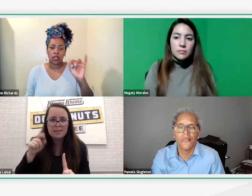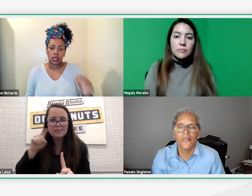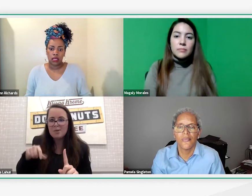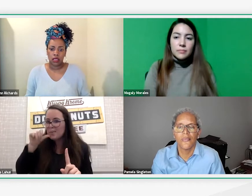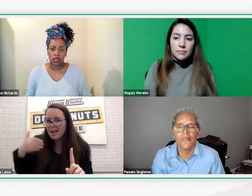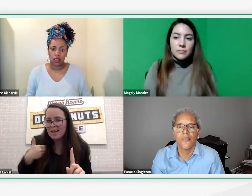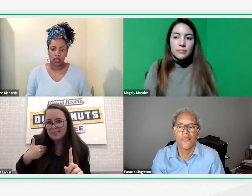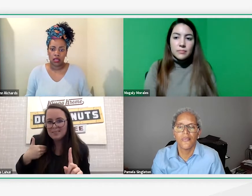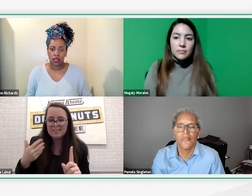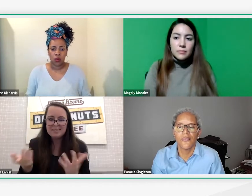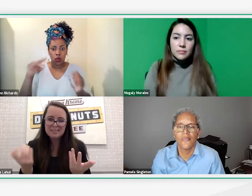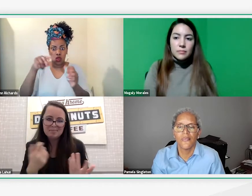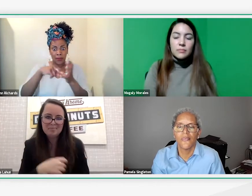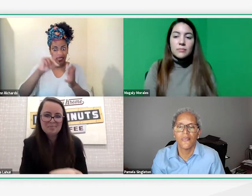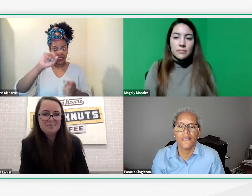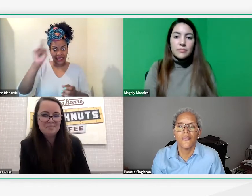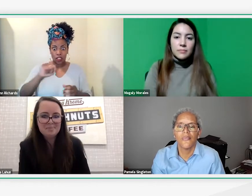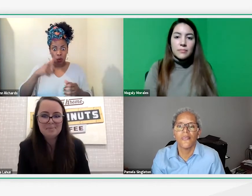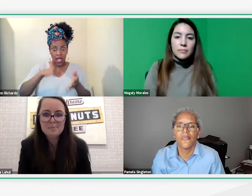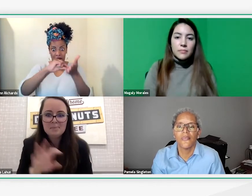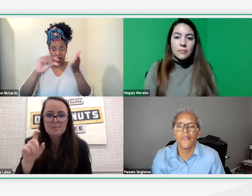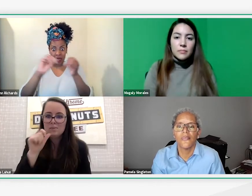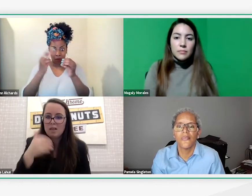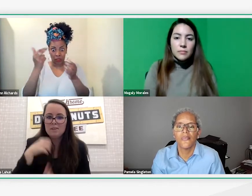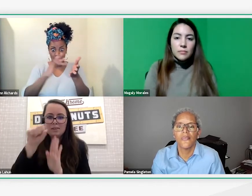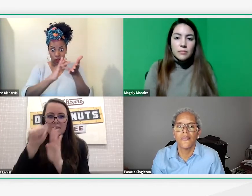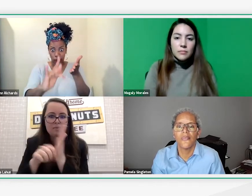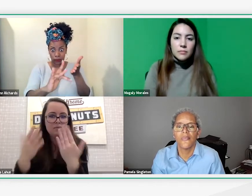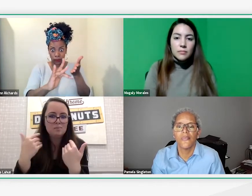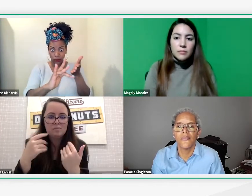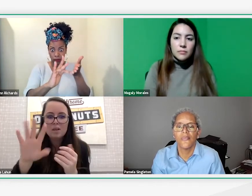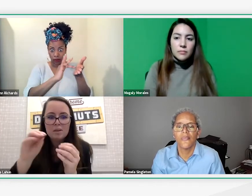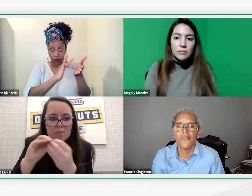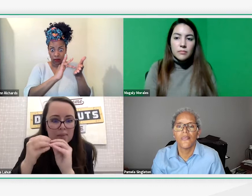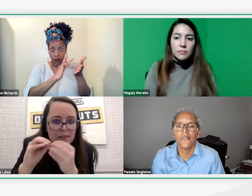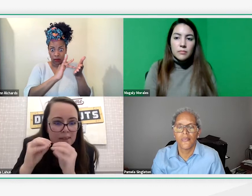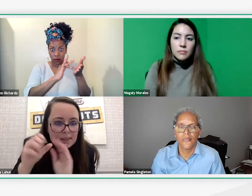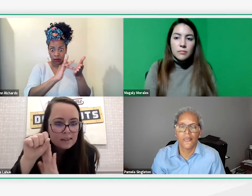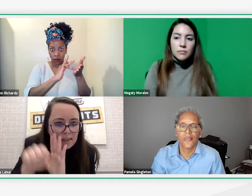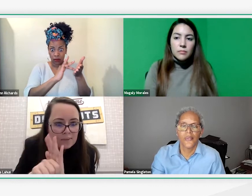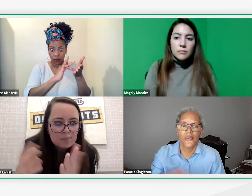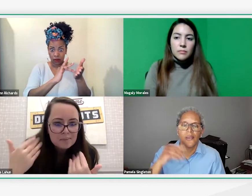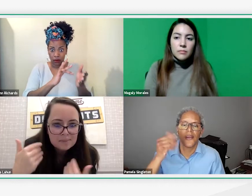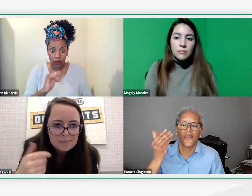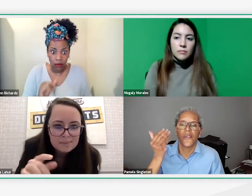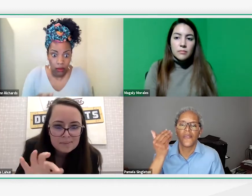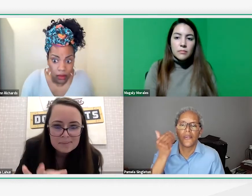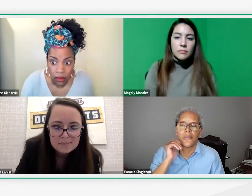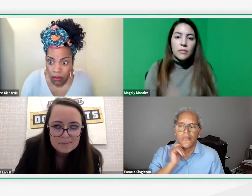I just want to mention that, so that you don't forget it. Different states have slightly different things. >>ROXANN RICHARDS: So box 13 can be empty?